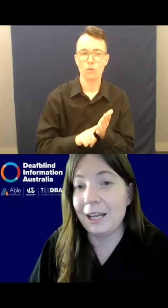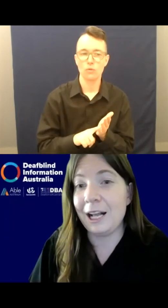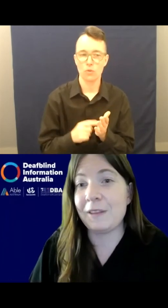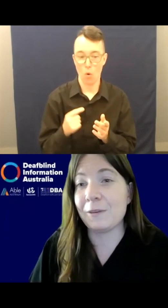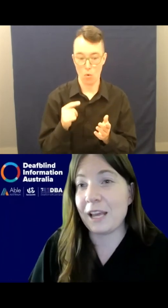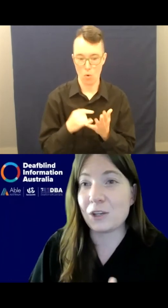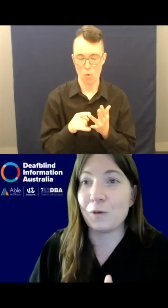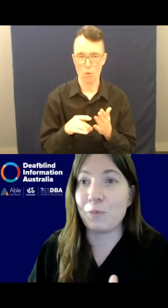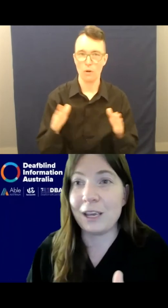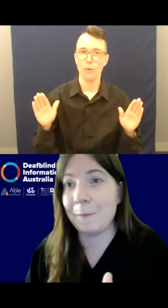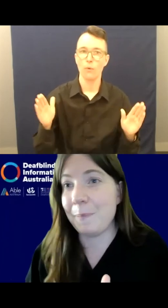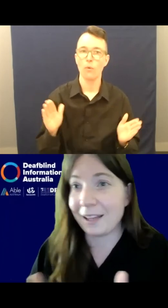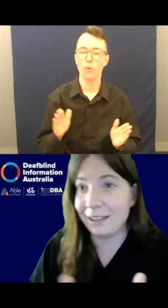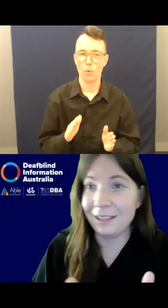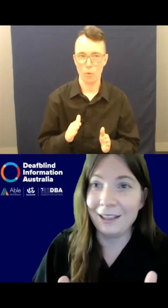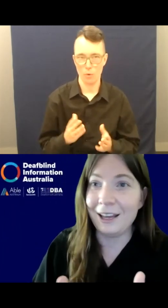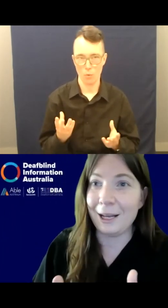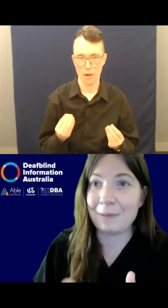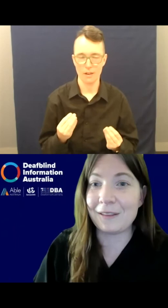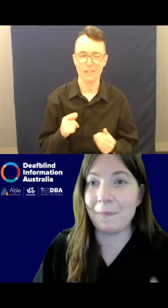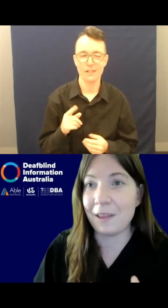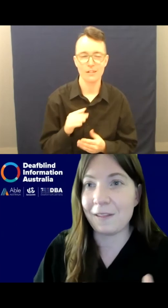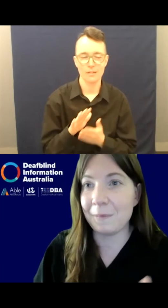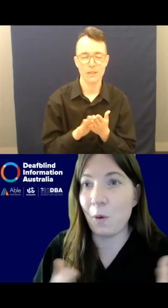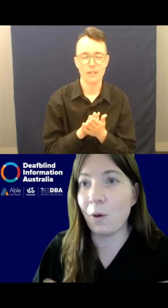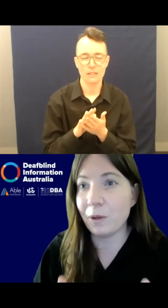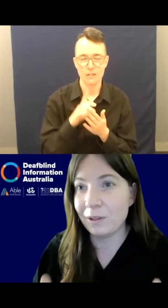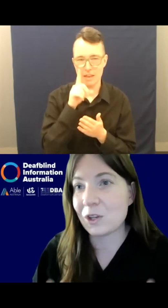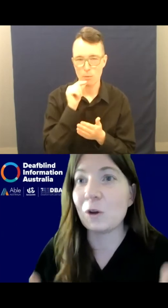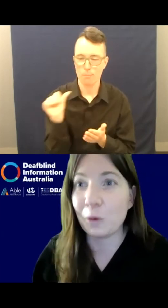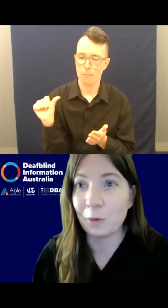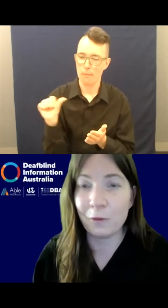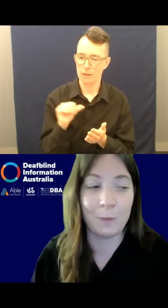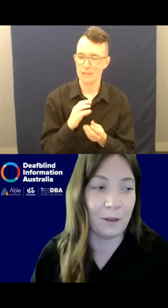That's a way to bring it back to something that is more tolerable for the person.